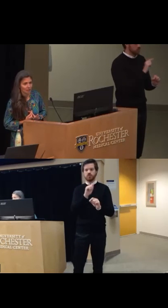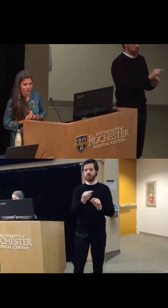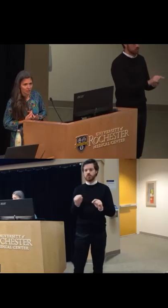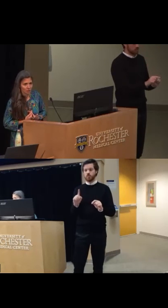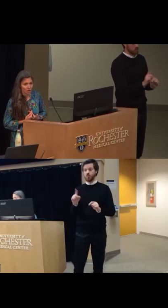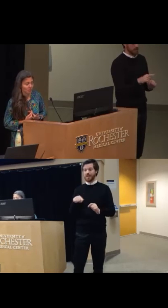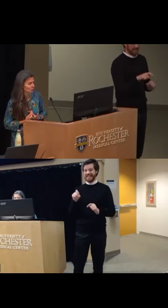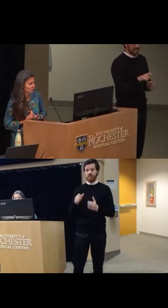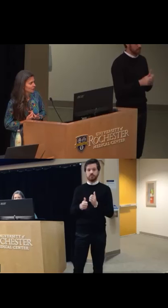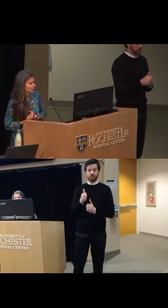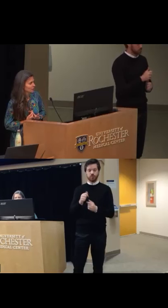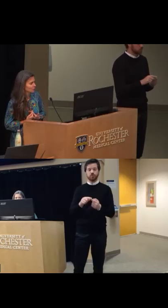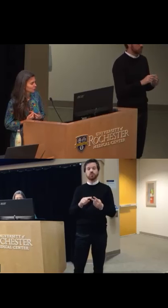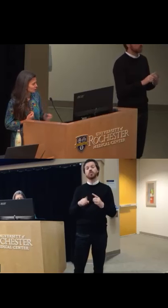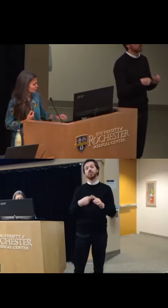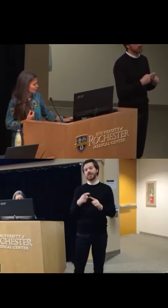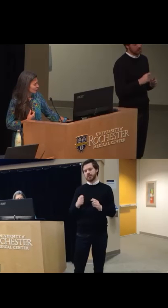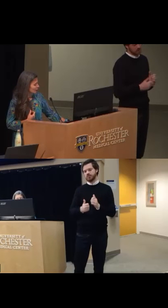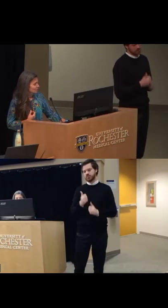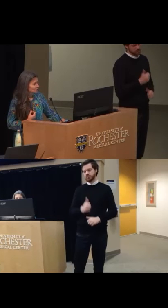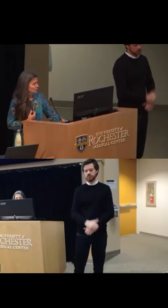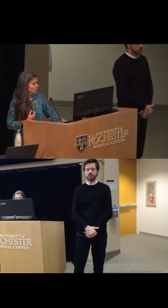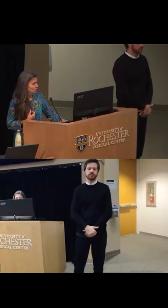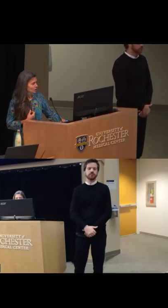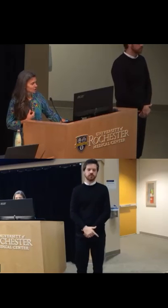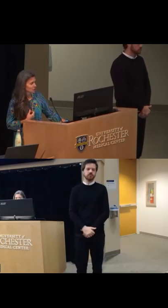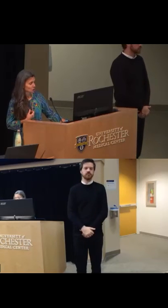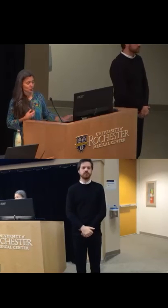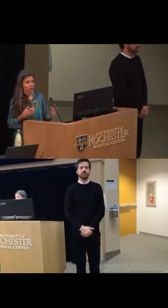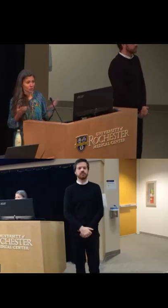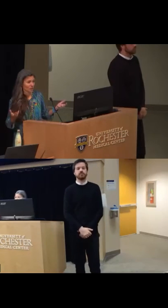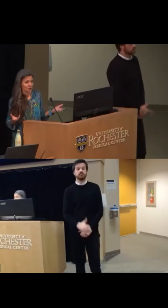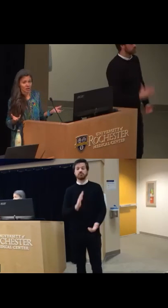need it the most and when they need it the most um so you know our institutional goal goals I'm just